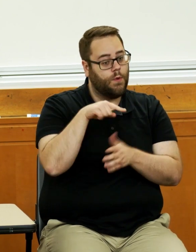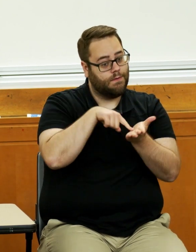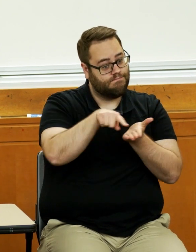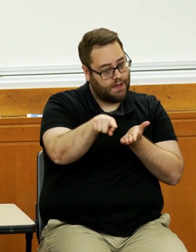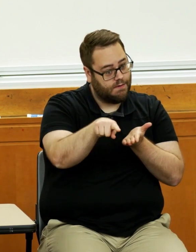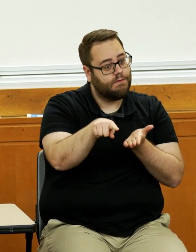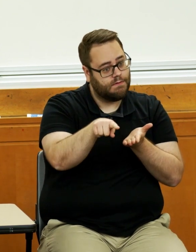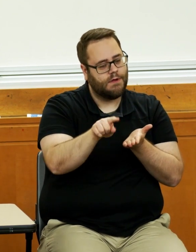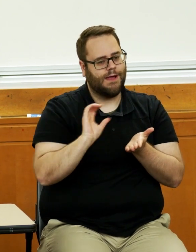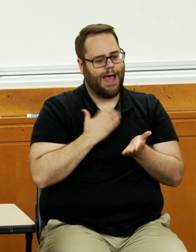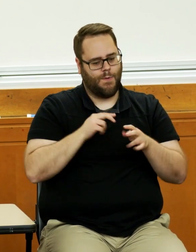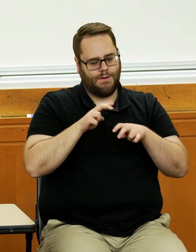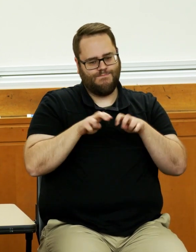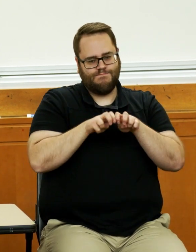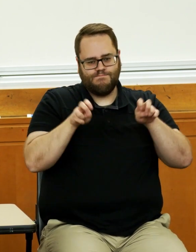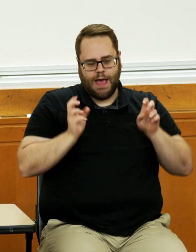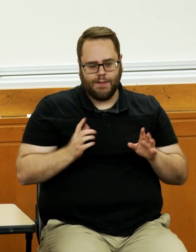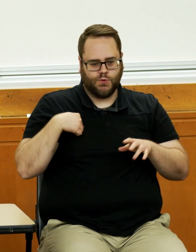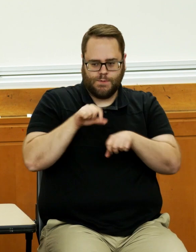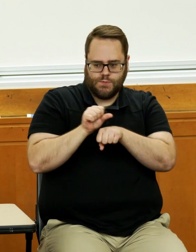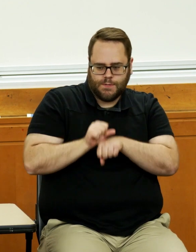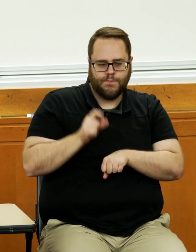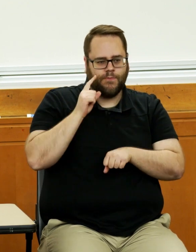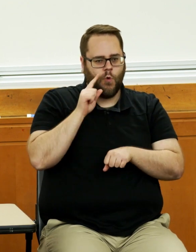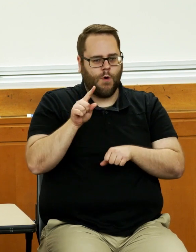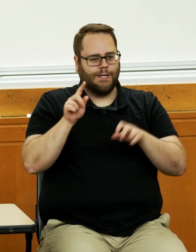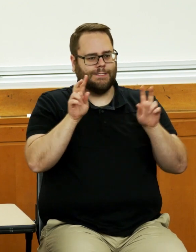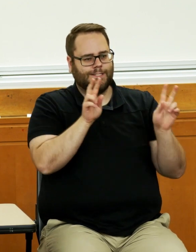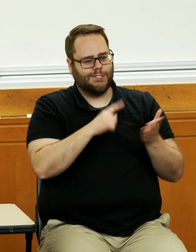We worked with our panelists to shape the discussion. We talked directly and openly